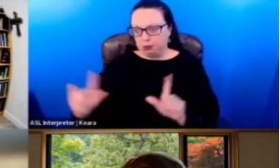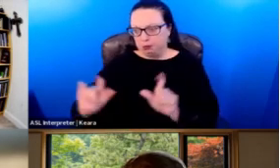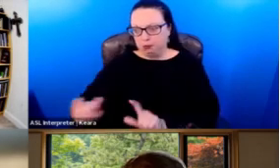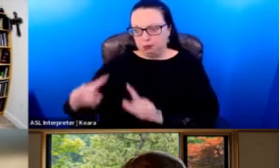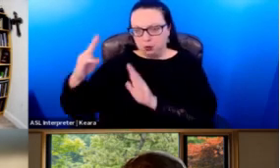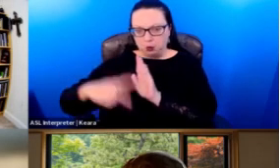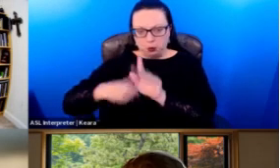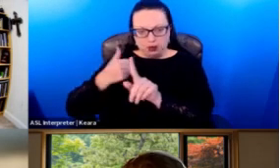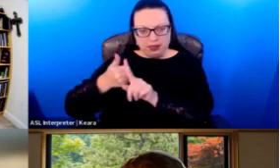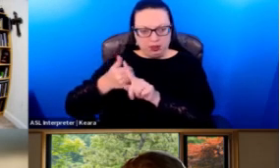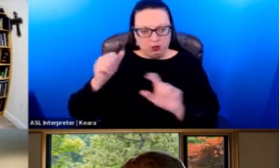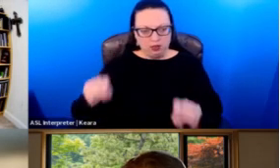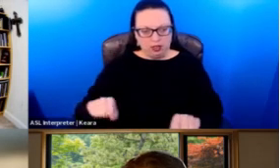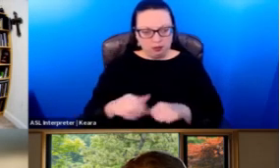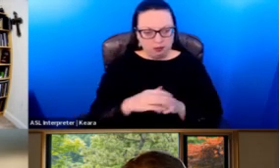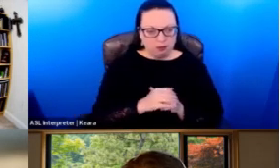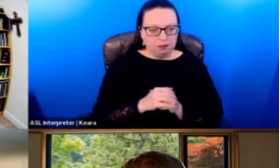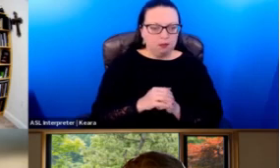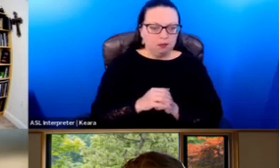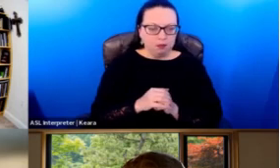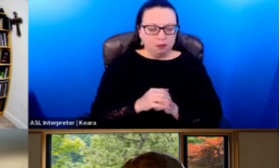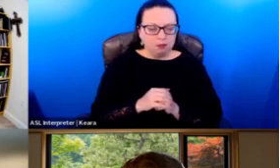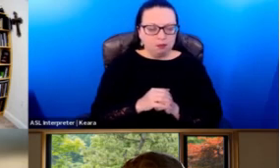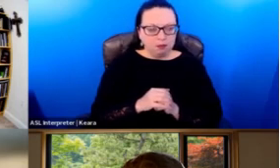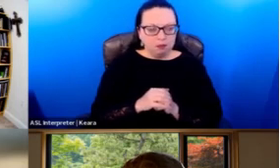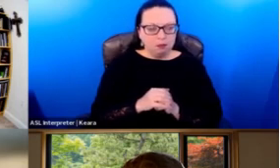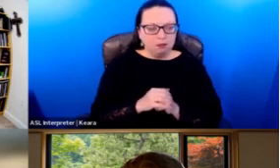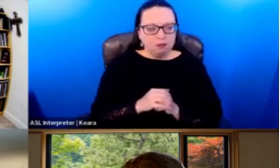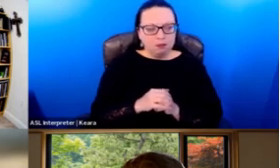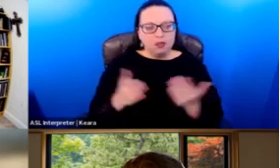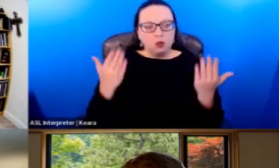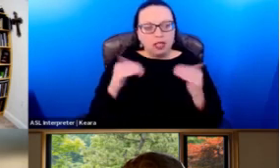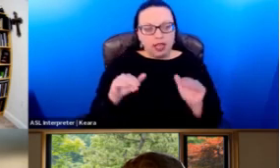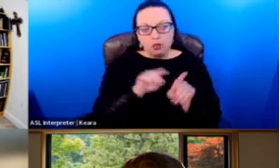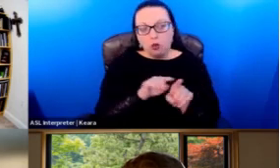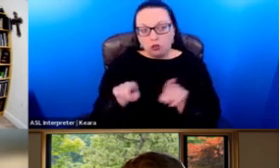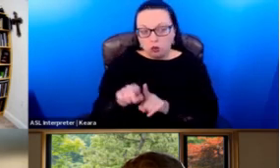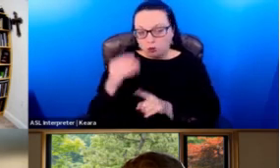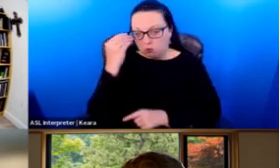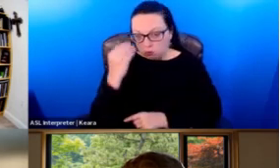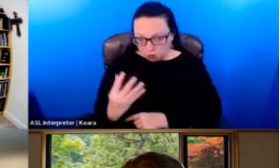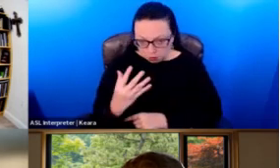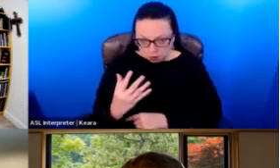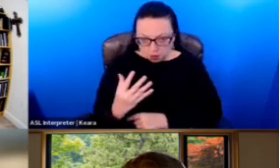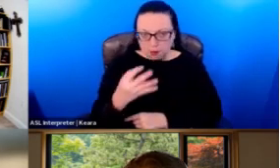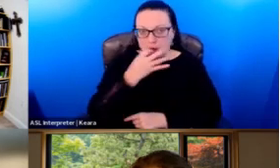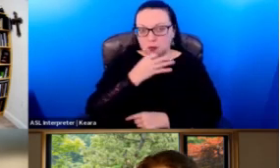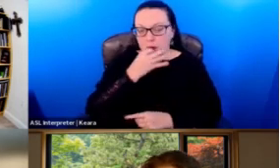slide, please. So I'd also like to inform you about some resources that we produce in